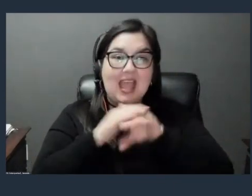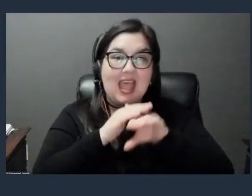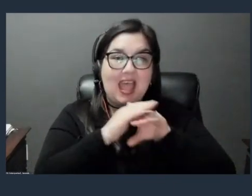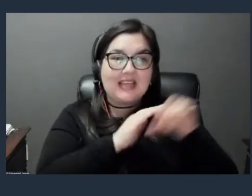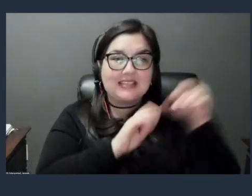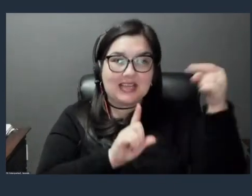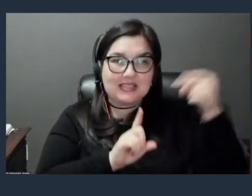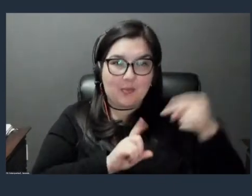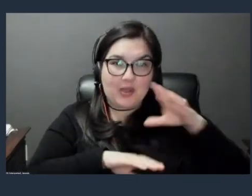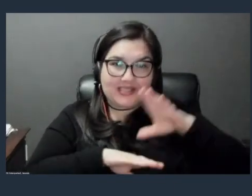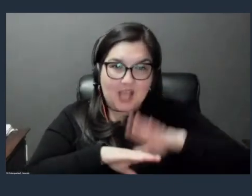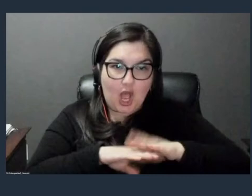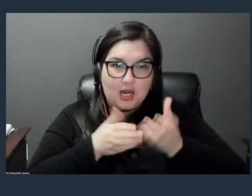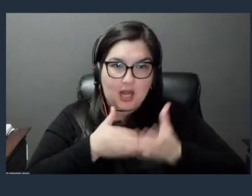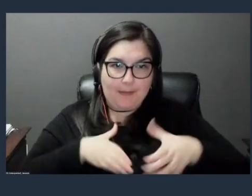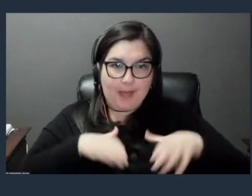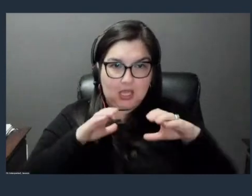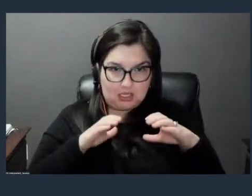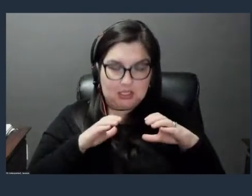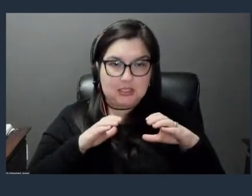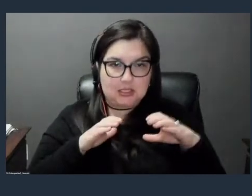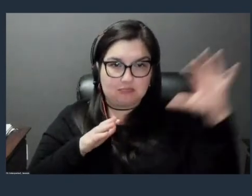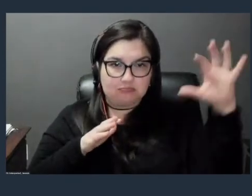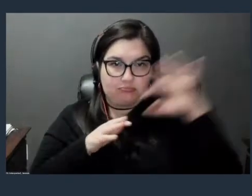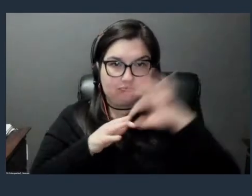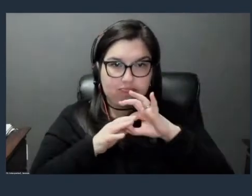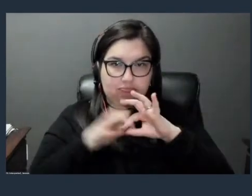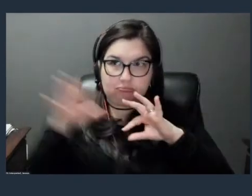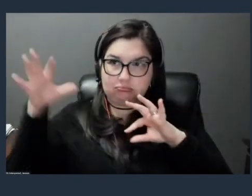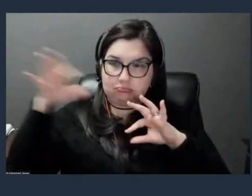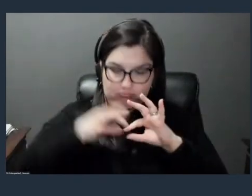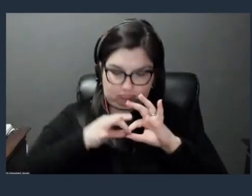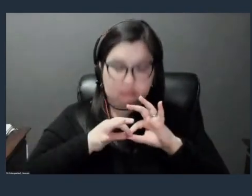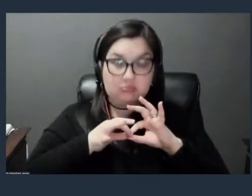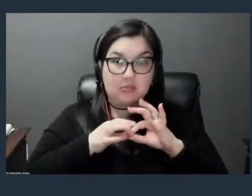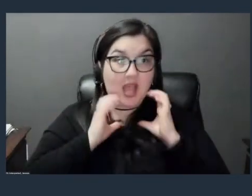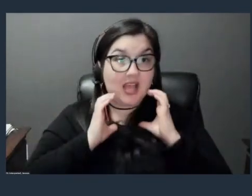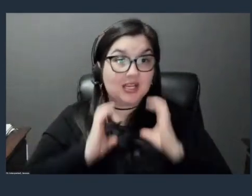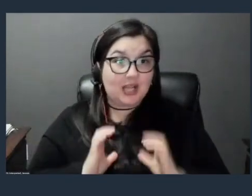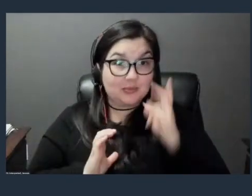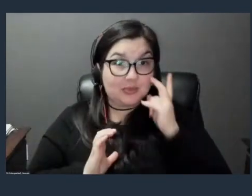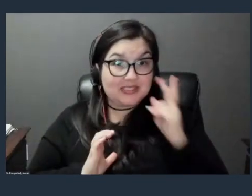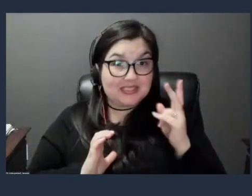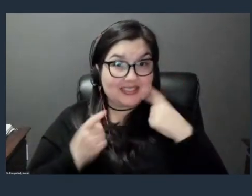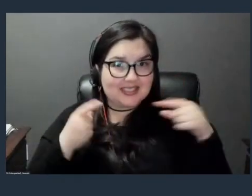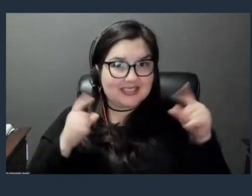And one thing that we've seen our customers be particularly successful with access points